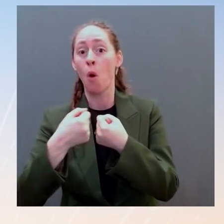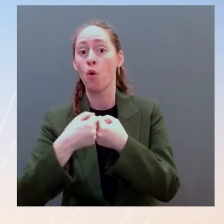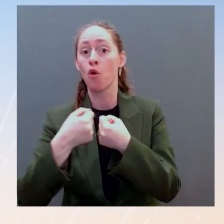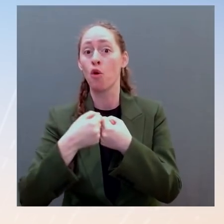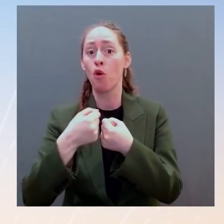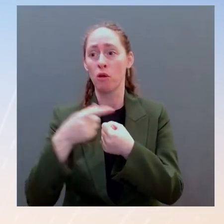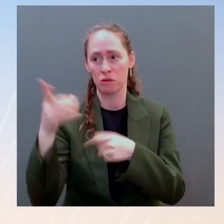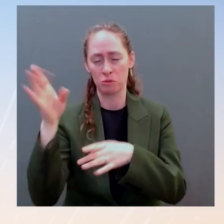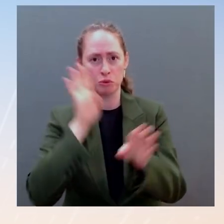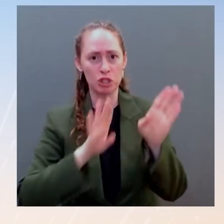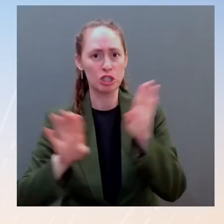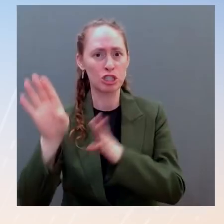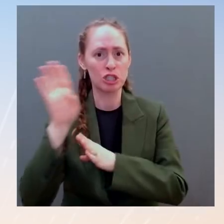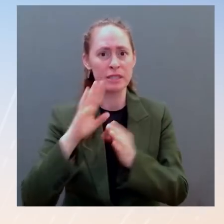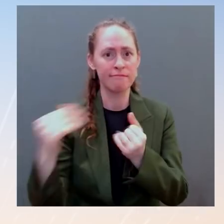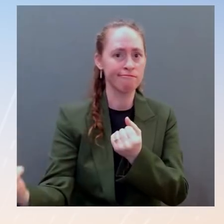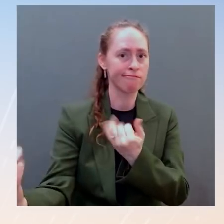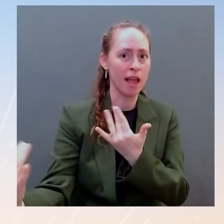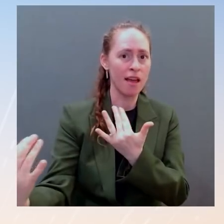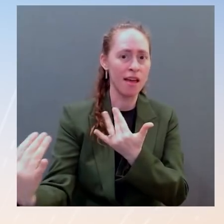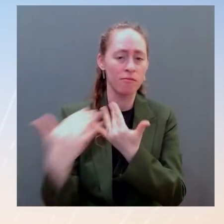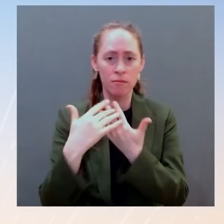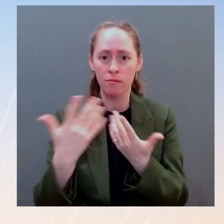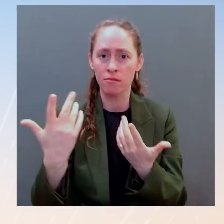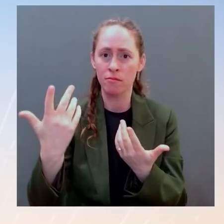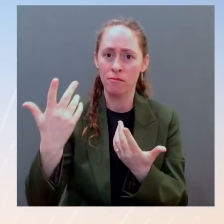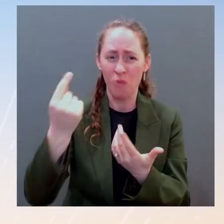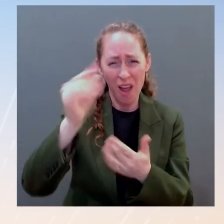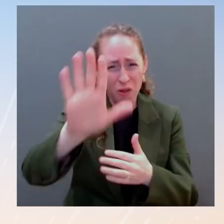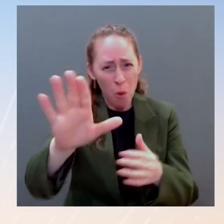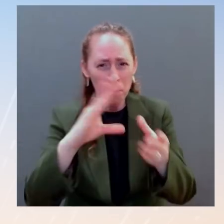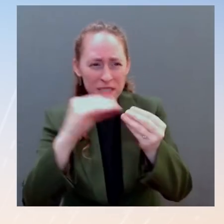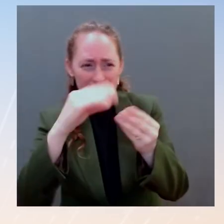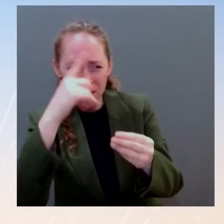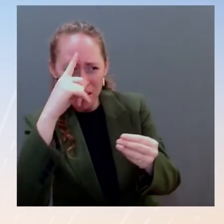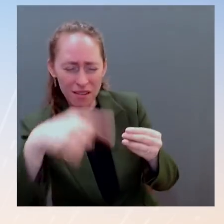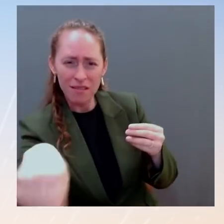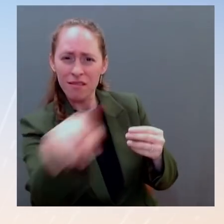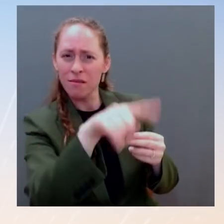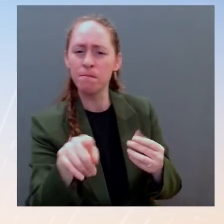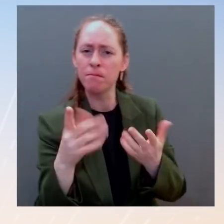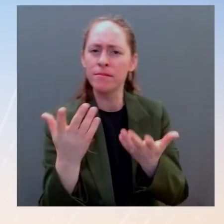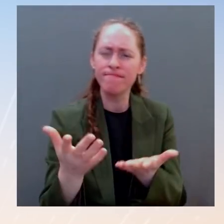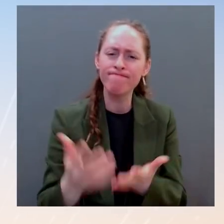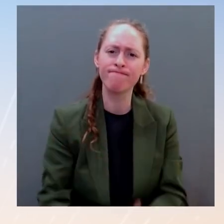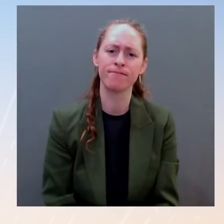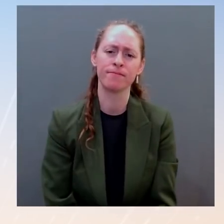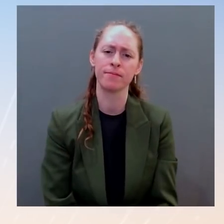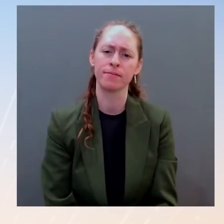that's been long overdue to be fixed. He agrees with that, and he's certainly happy to discuss that during this meeting or any other meeting